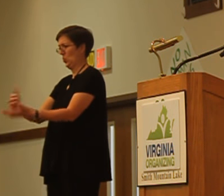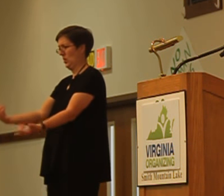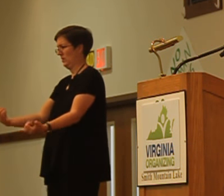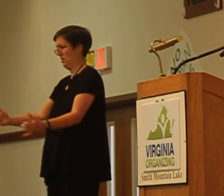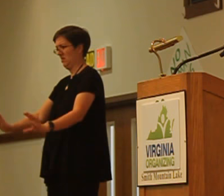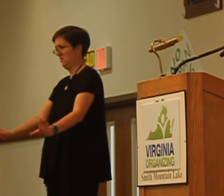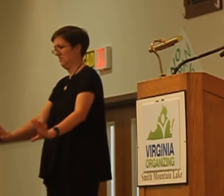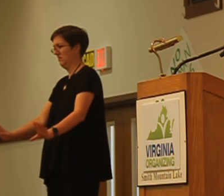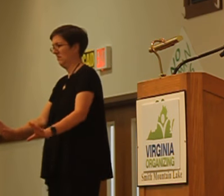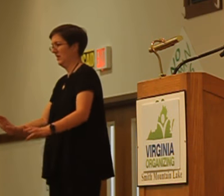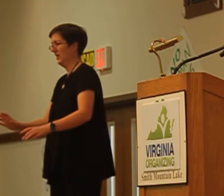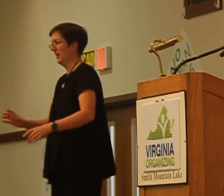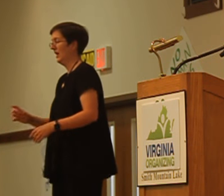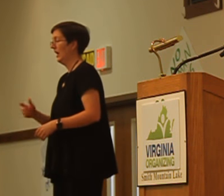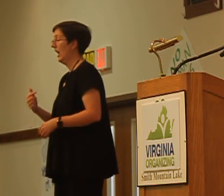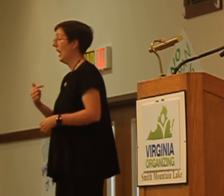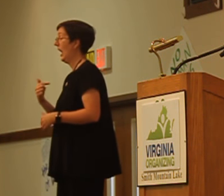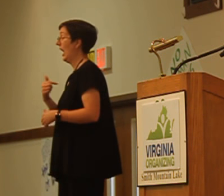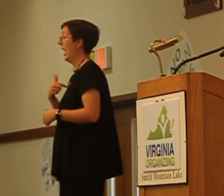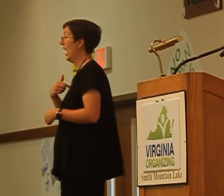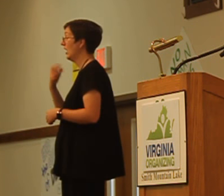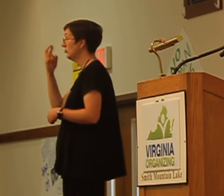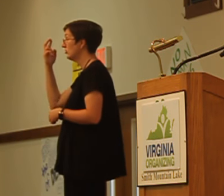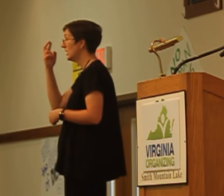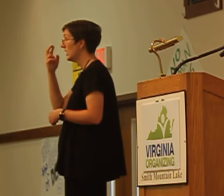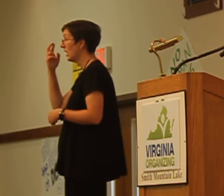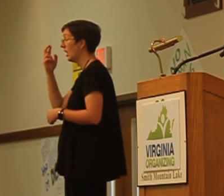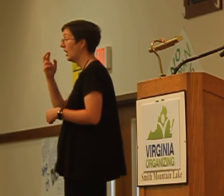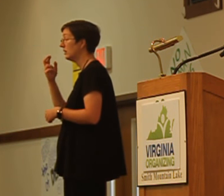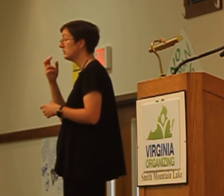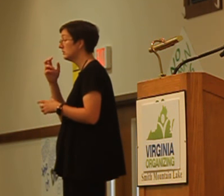it is just the horror of the Norfolk city school system.